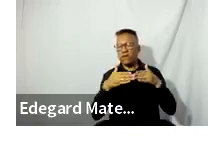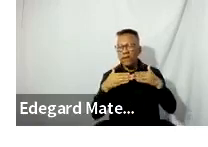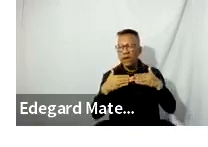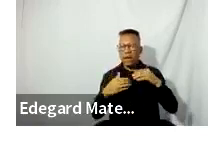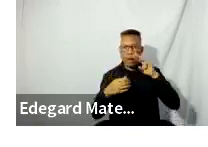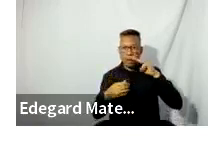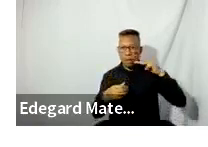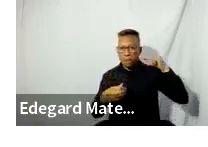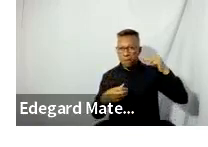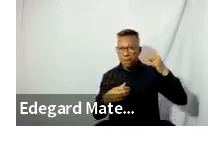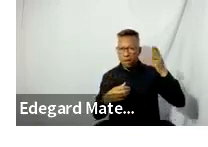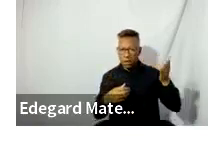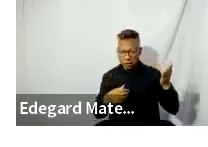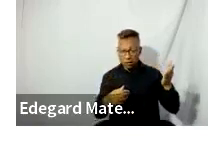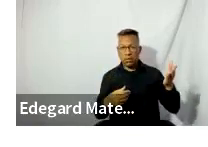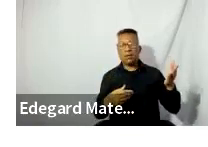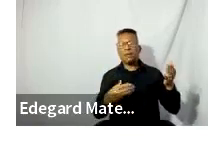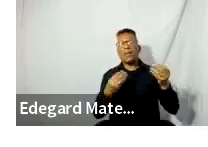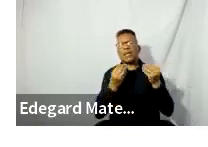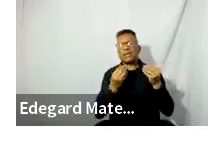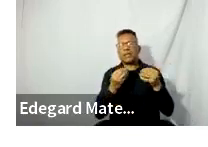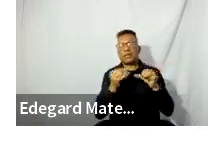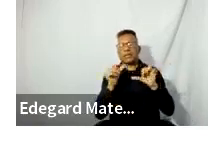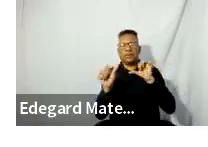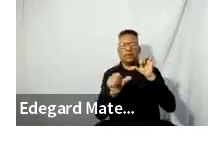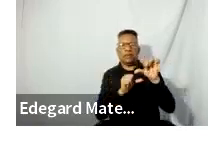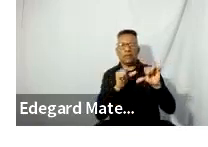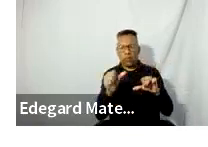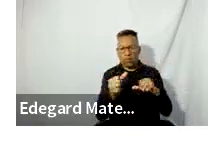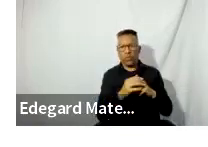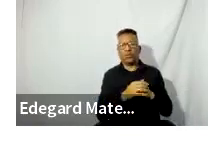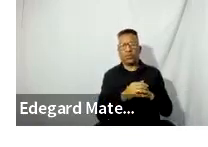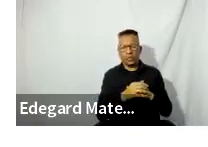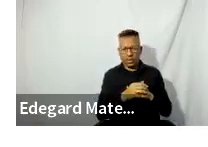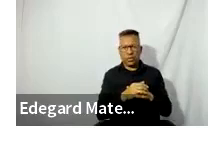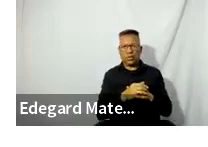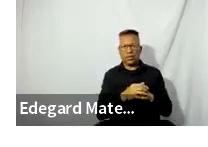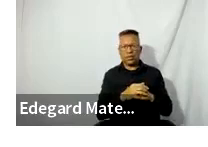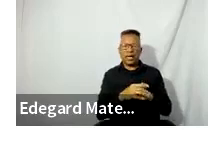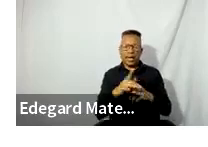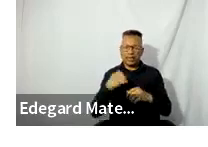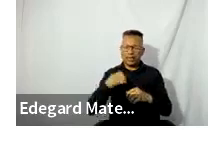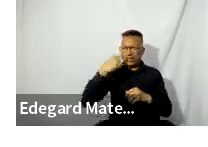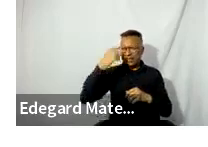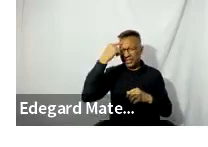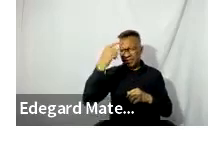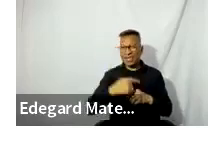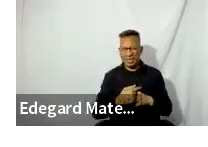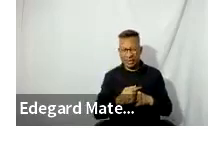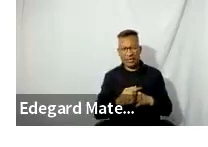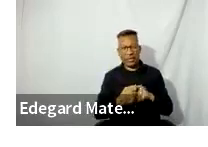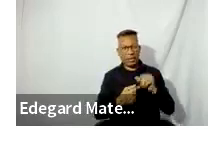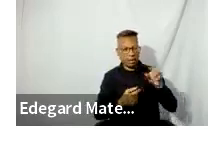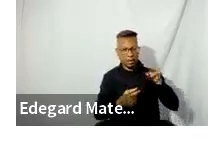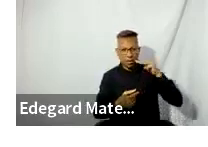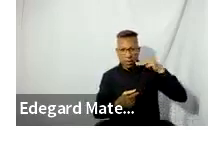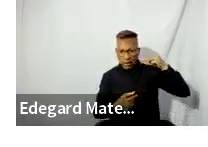changing changes hanging the well known changing the well known thesis of Marx, he says, we could say that the mental that the mental nature of man represents